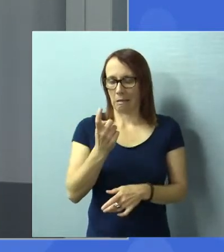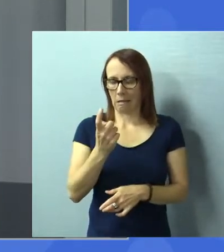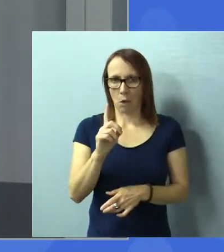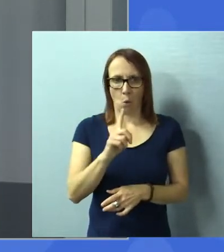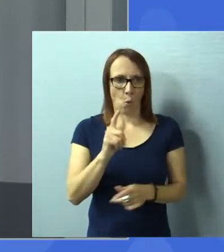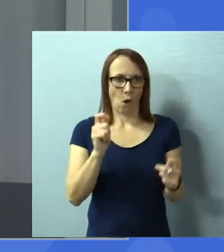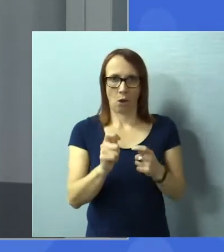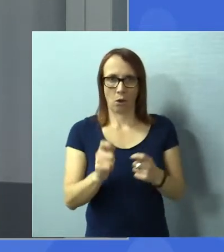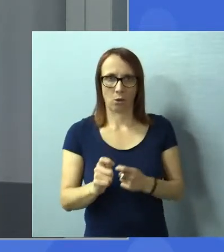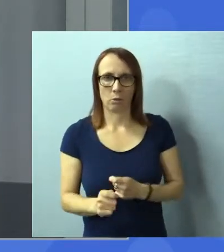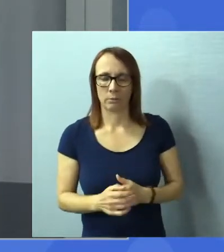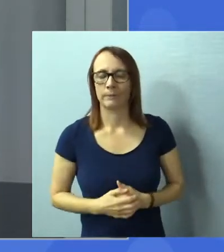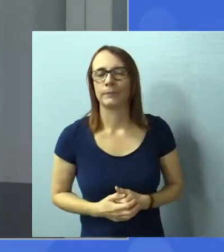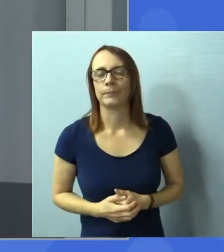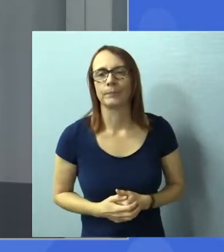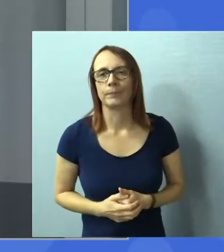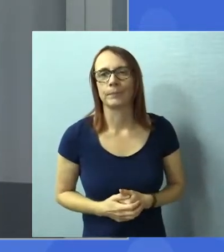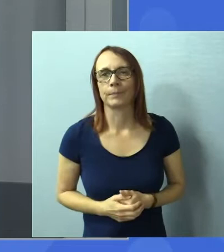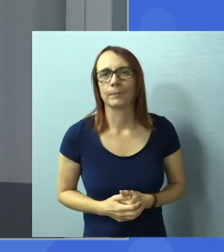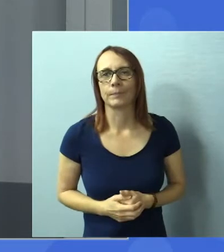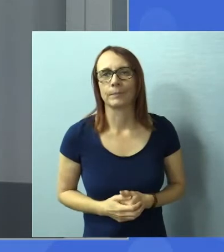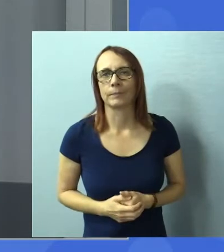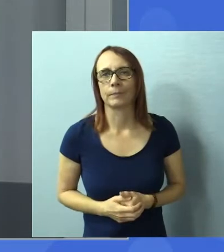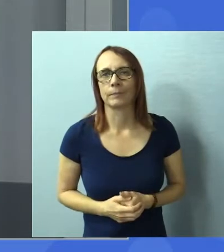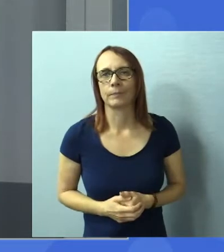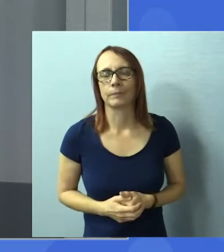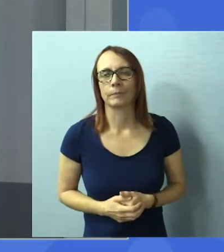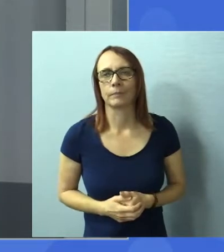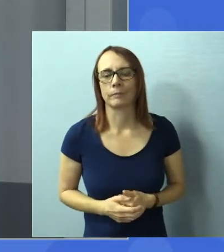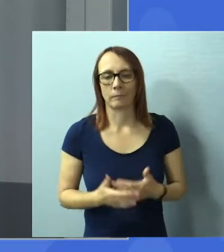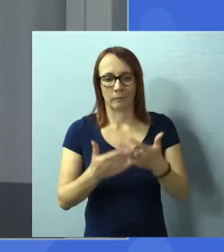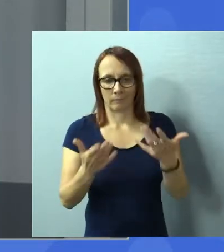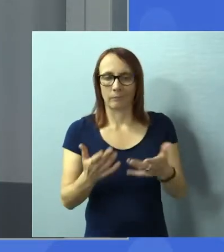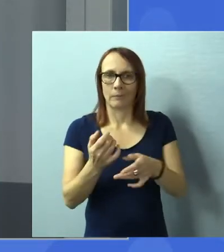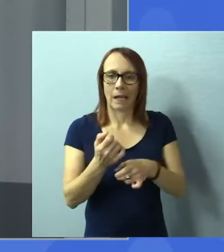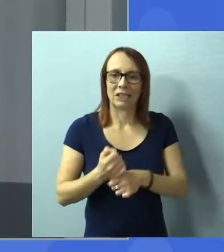now that leads me to the impact of the general election where the Constitution